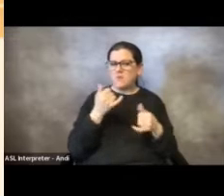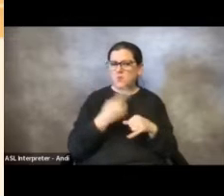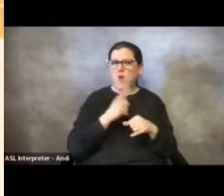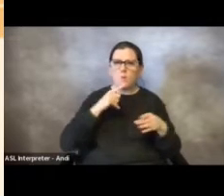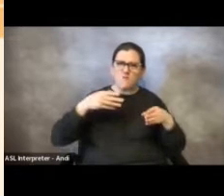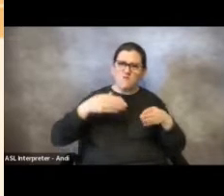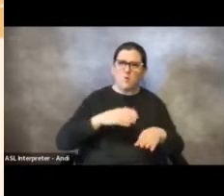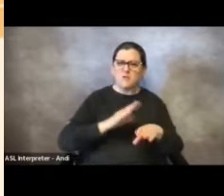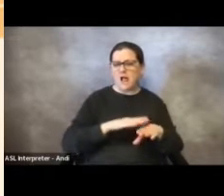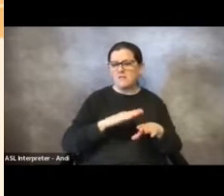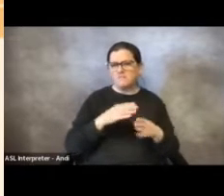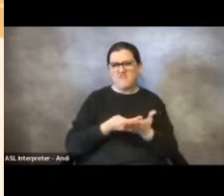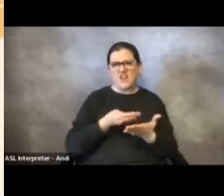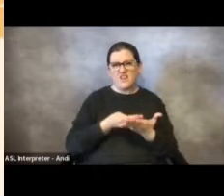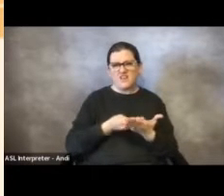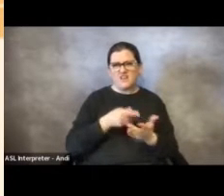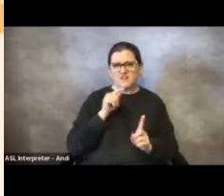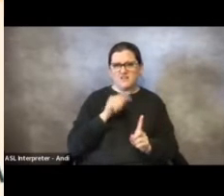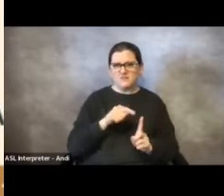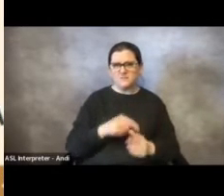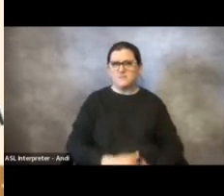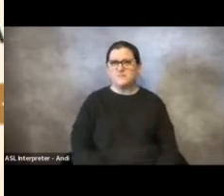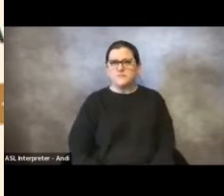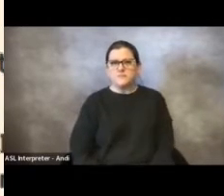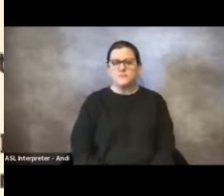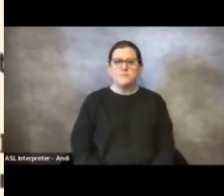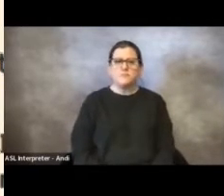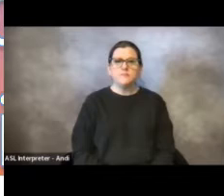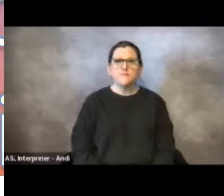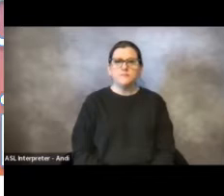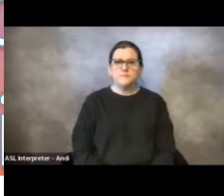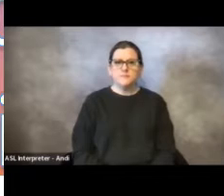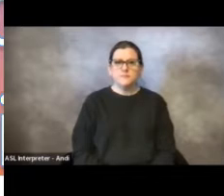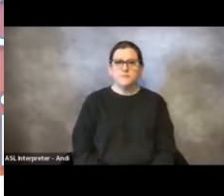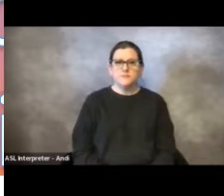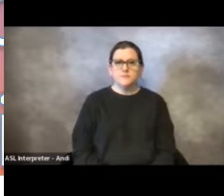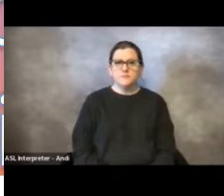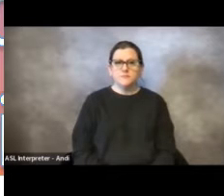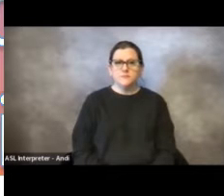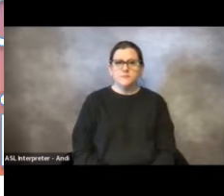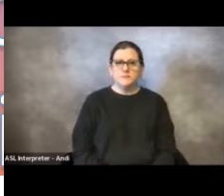we do that? All right, if we go